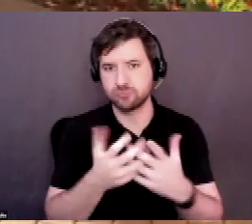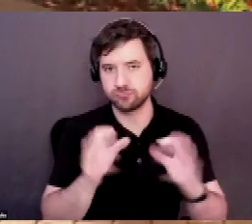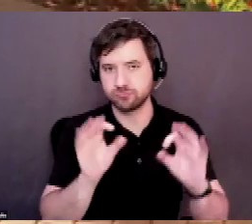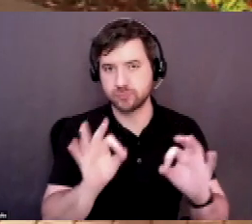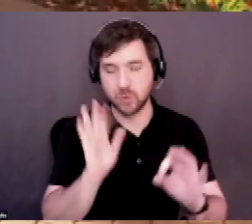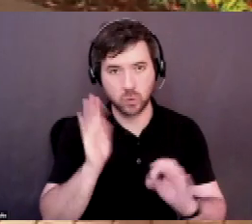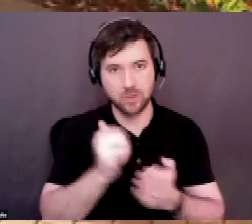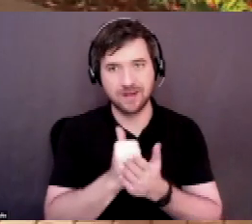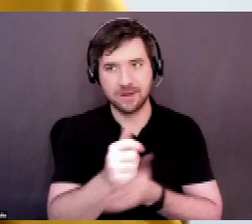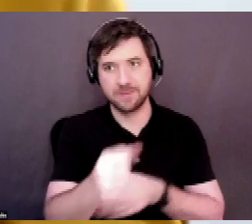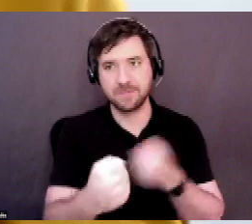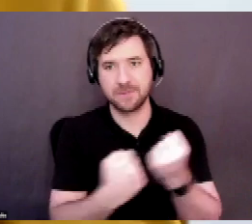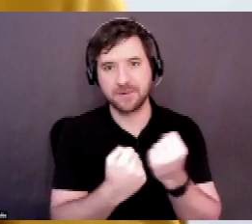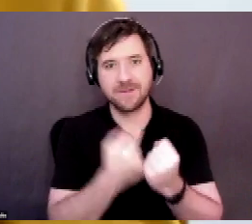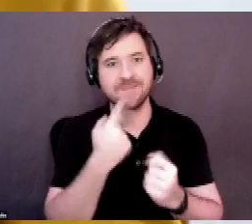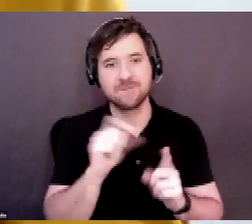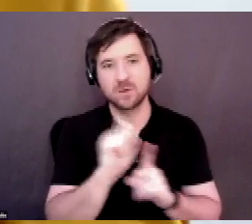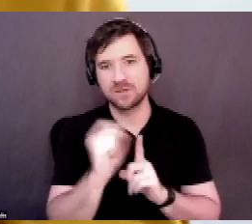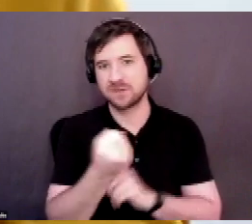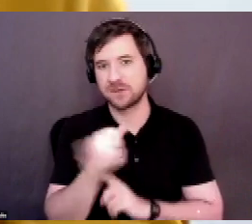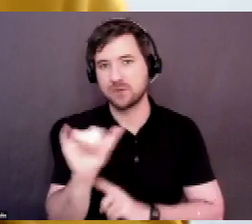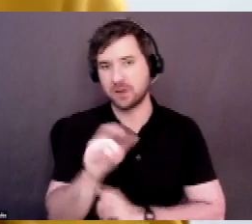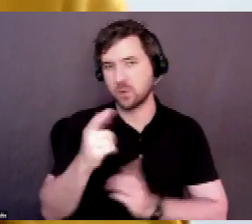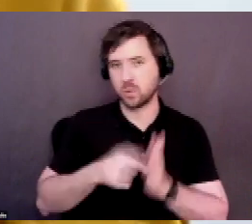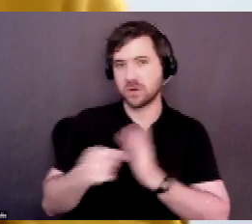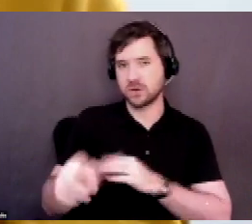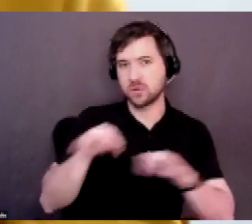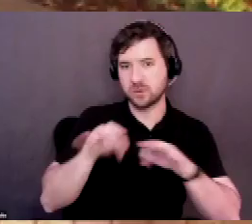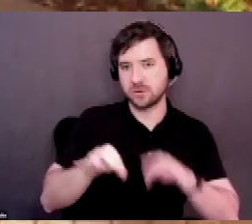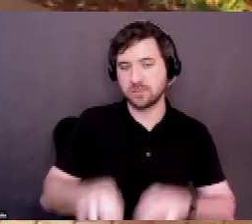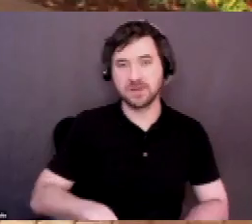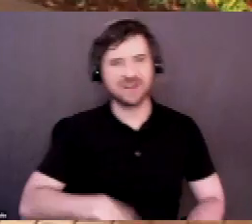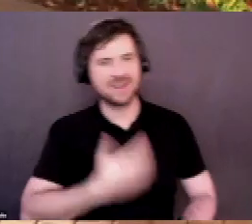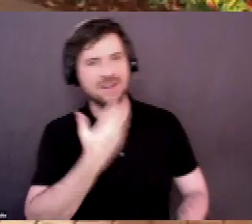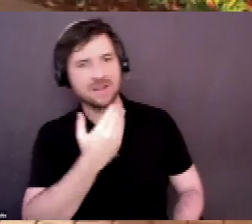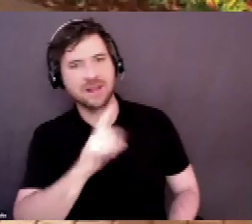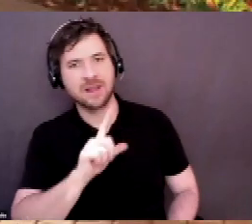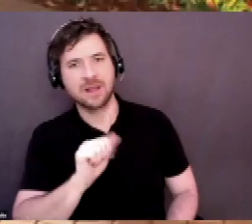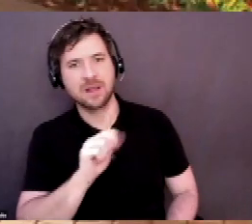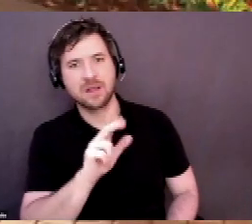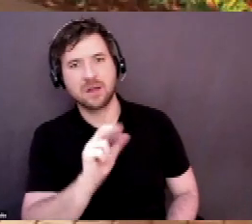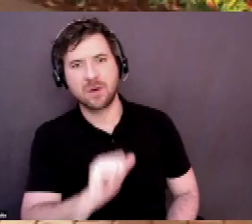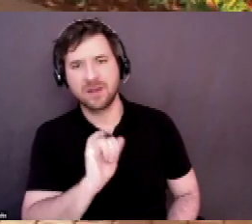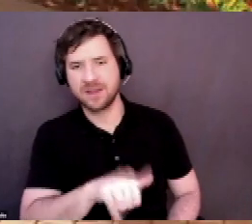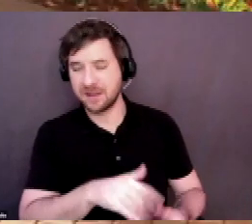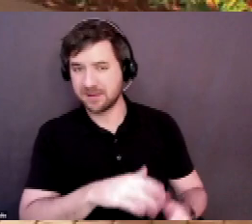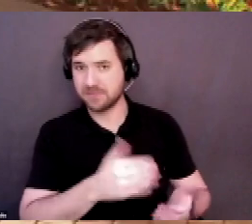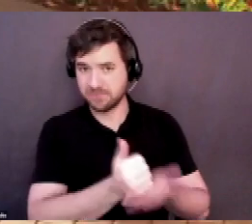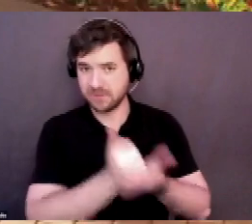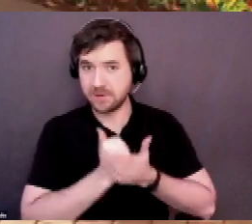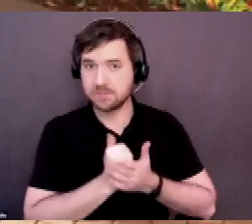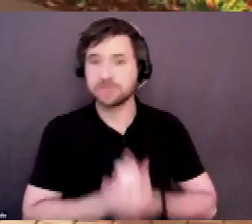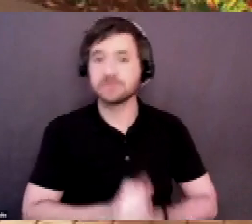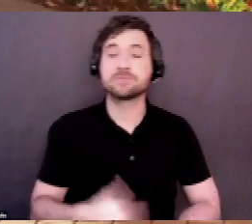in situations like you're describing. Thank you, Laura. That's really helpful. Along those same lines,